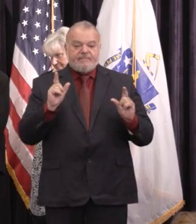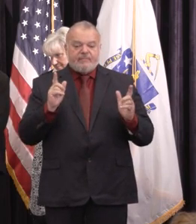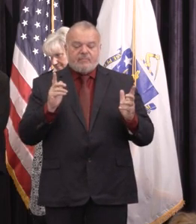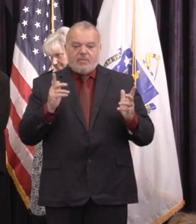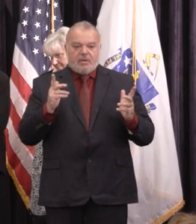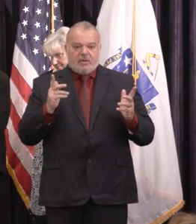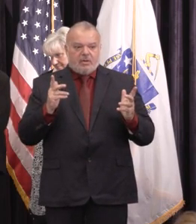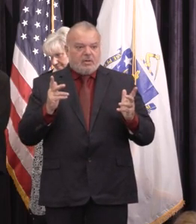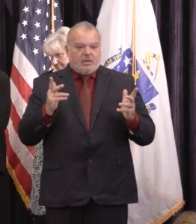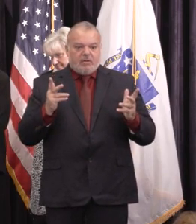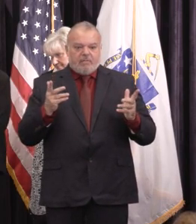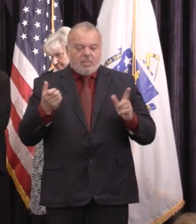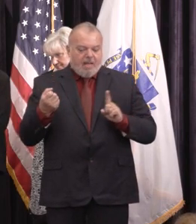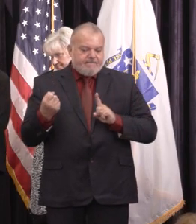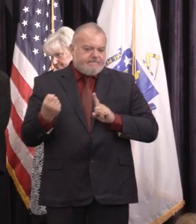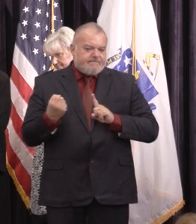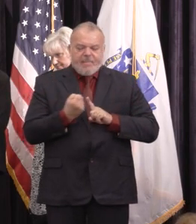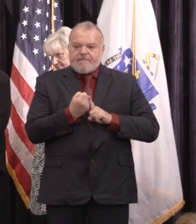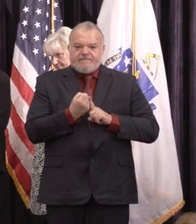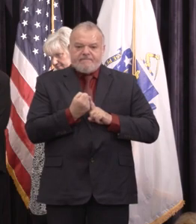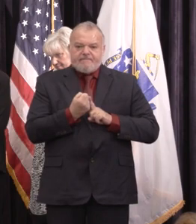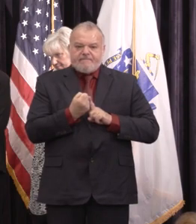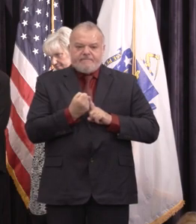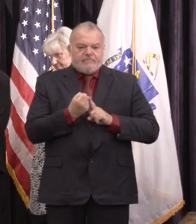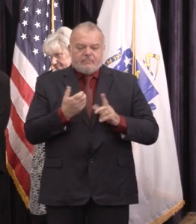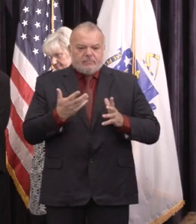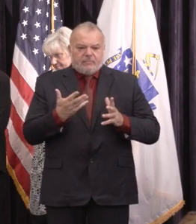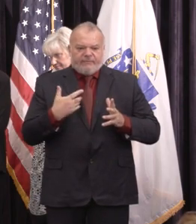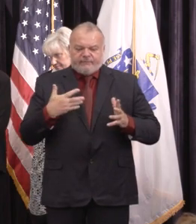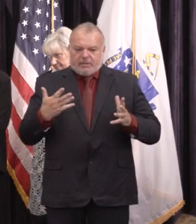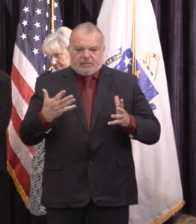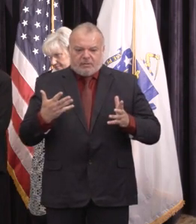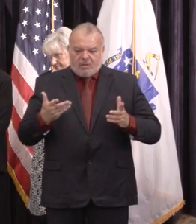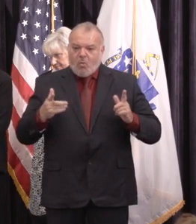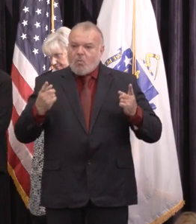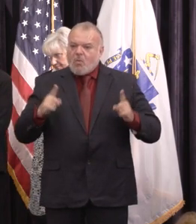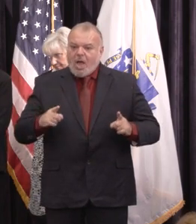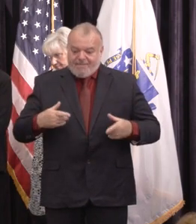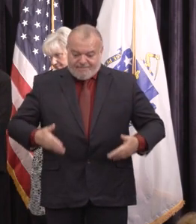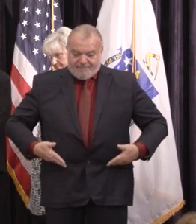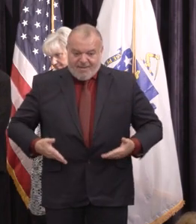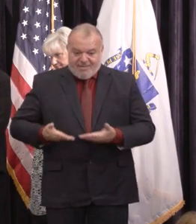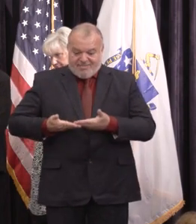my shock and utter disbelief I had no movement or feeling form the waste down. Over the course